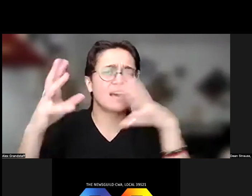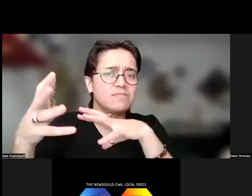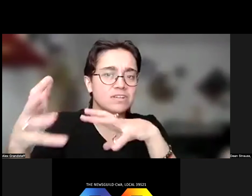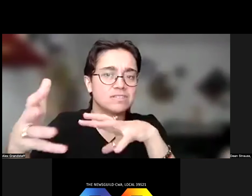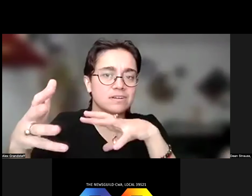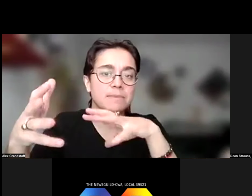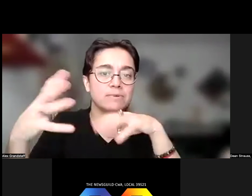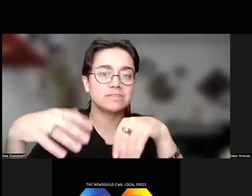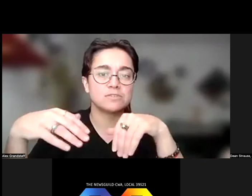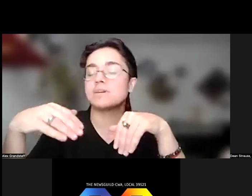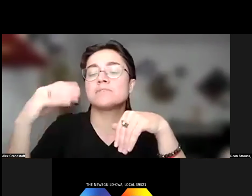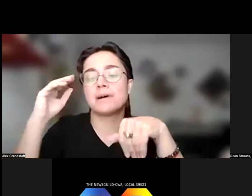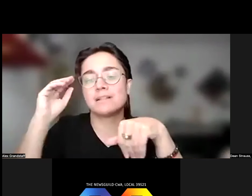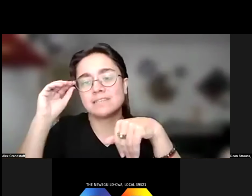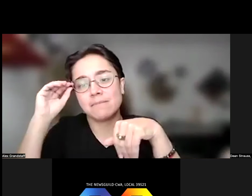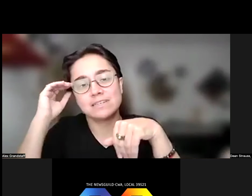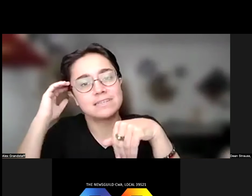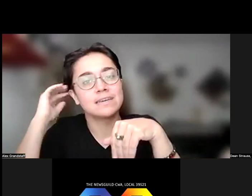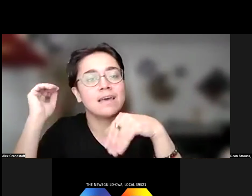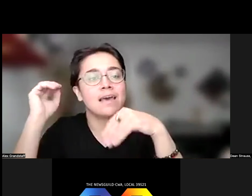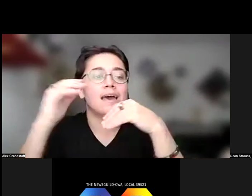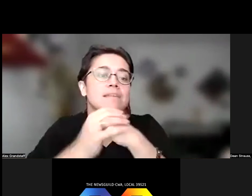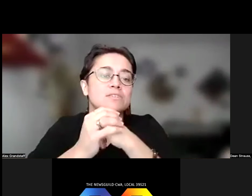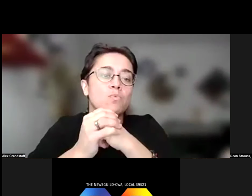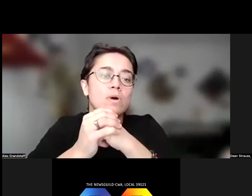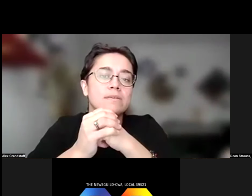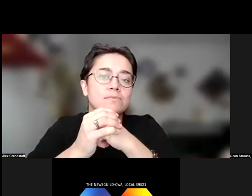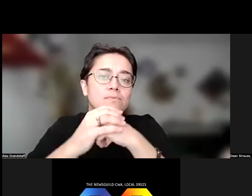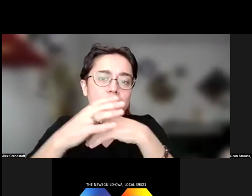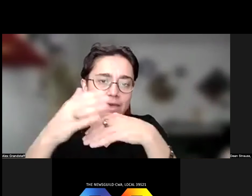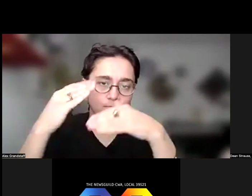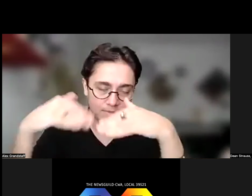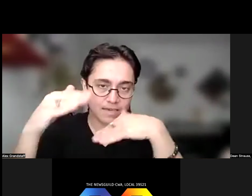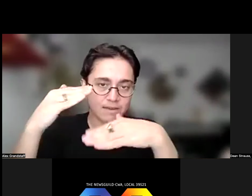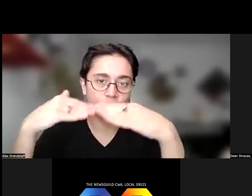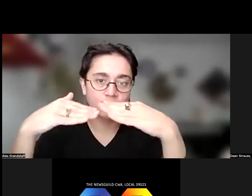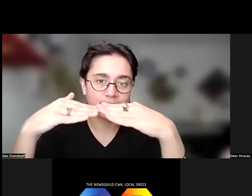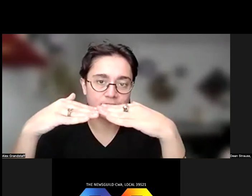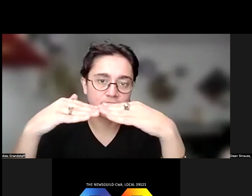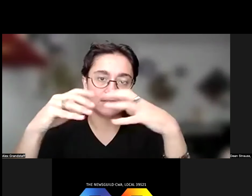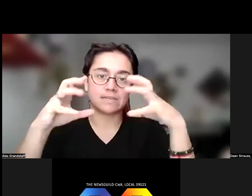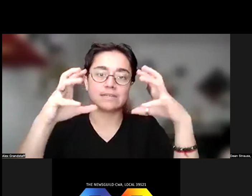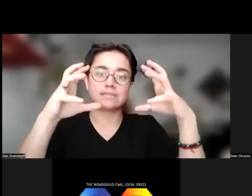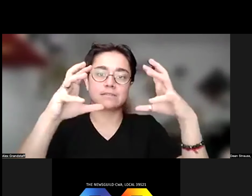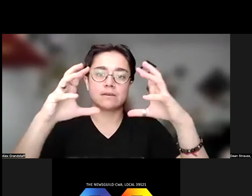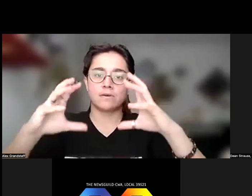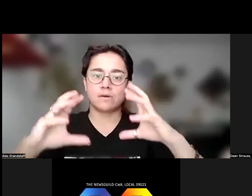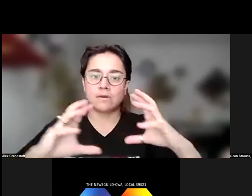be asked at the very end, one all of the research is done. That is part of the problems with